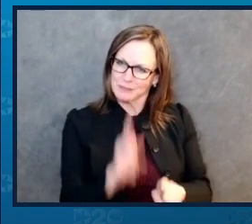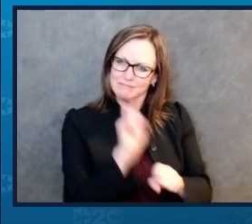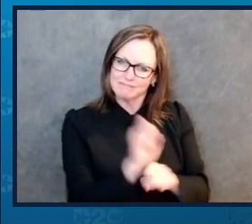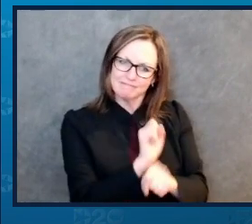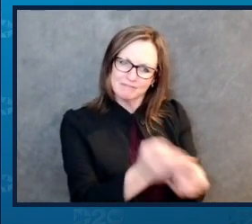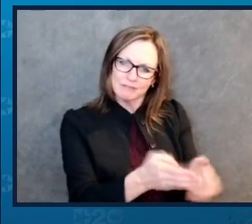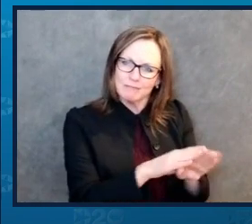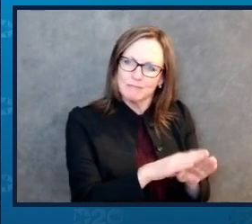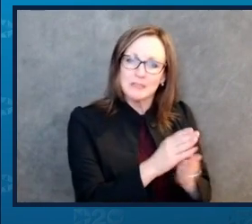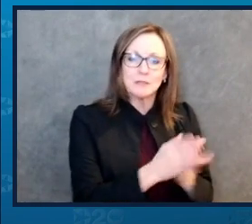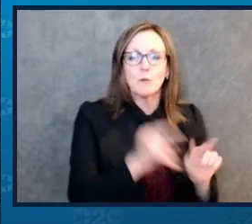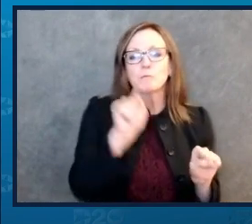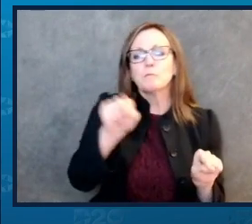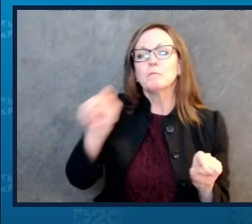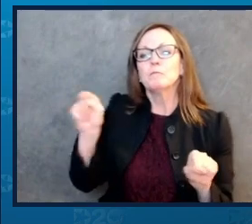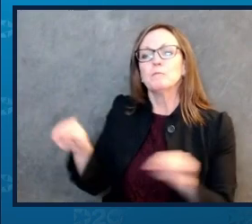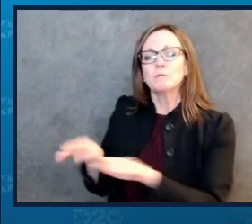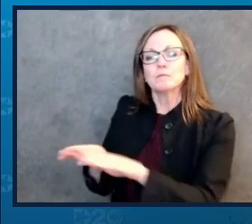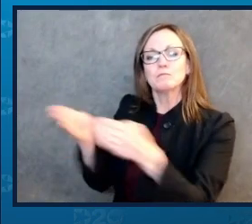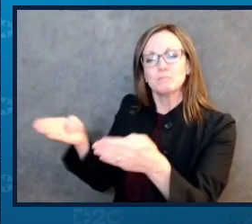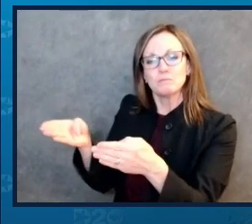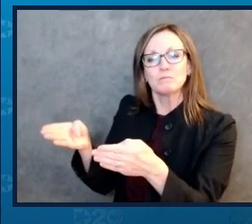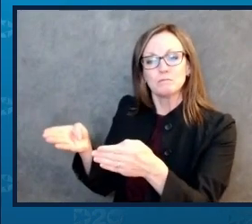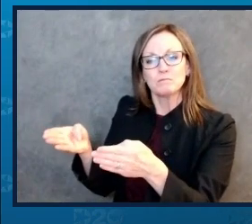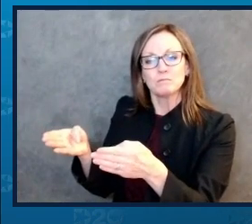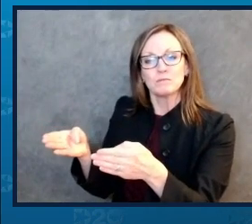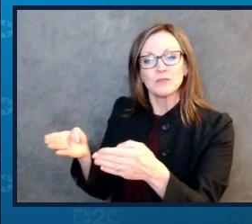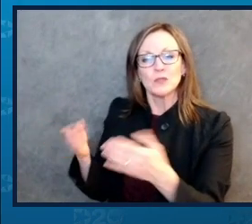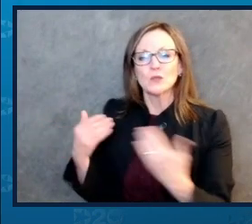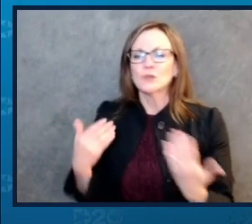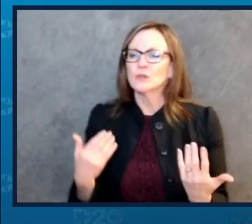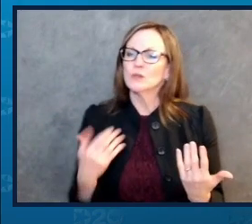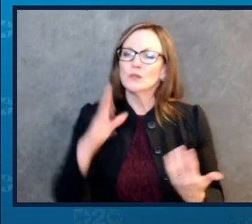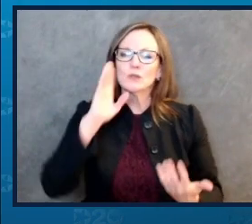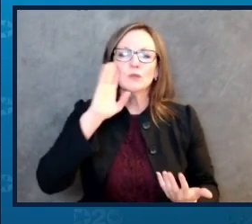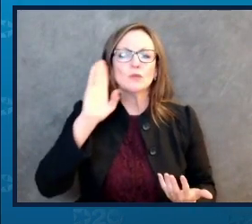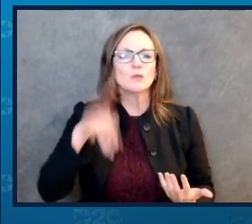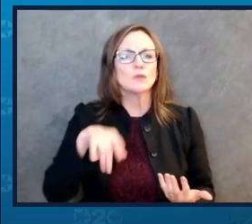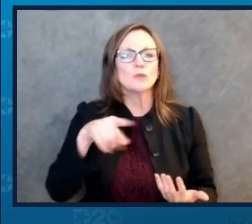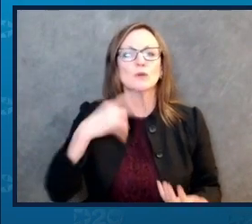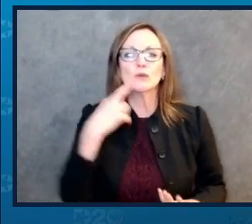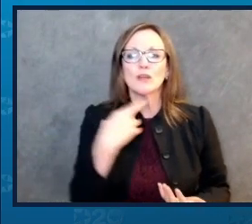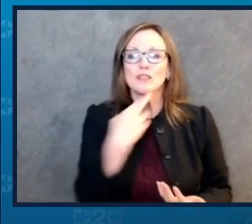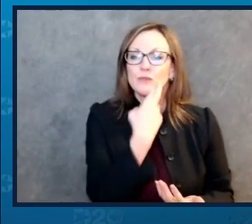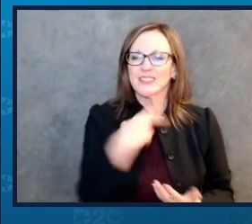RESTAURANTS TO BEGIN. IT WOULD BE CROWDED IN HERE WITH